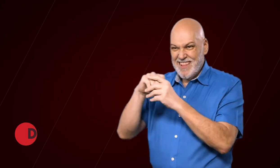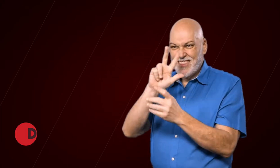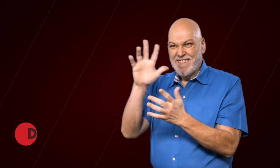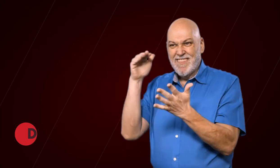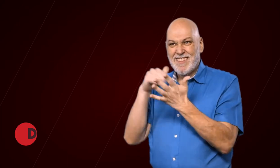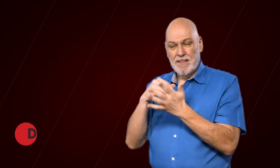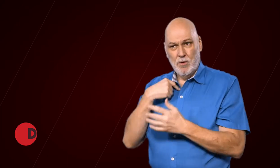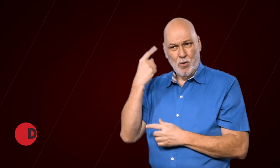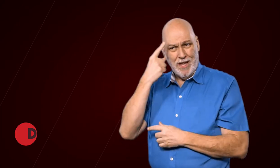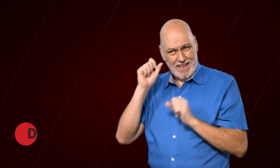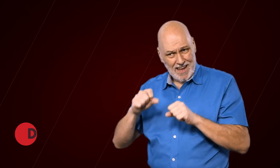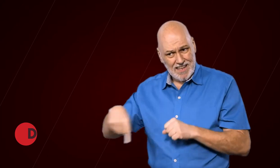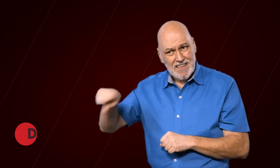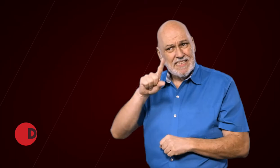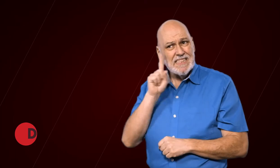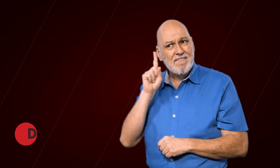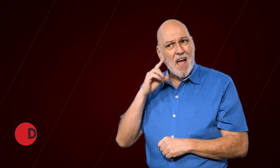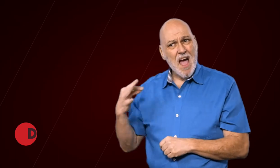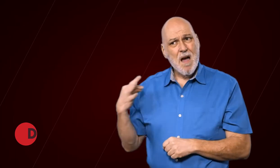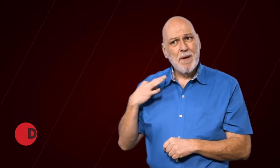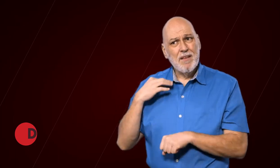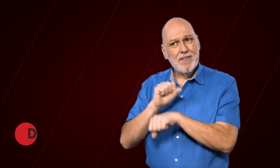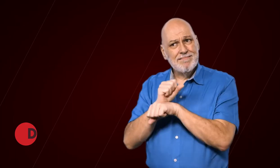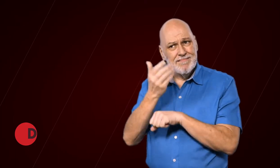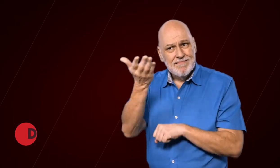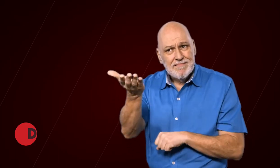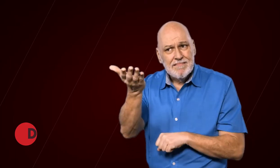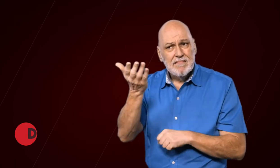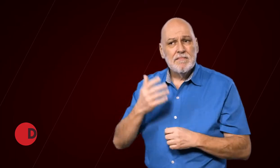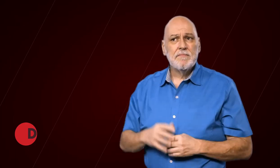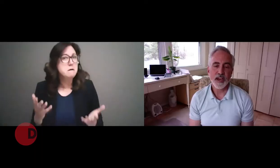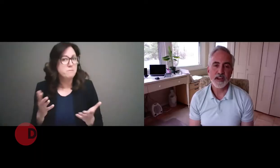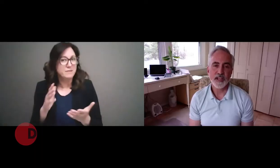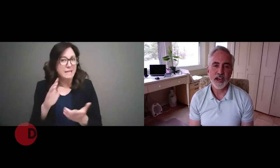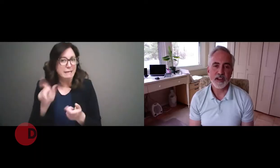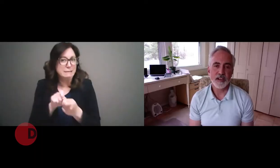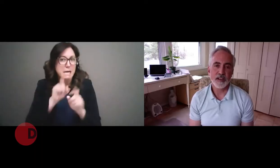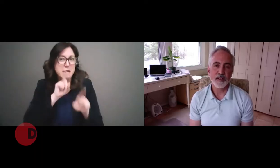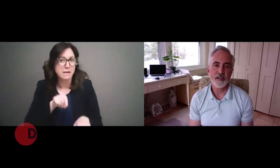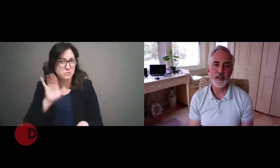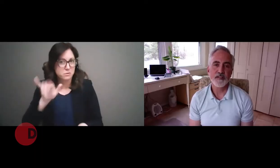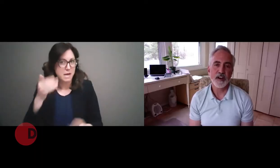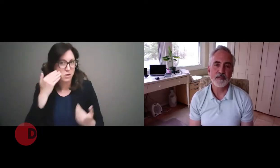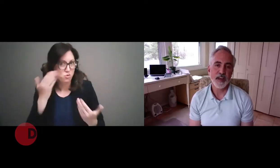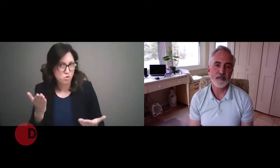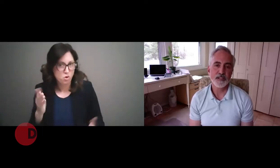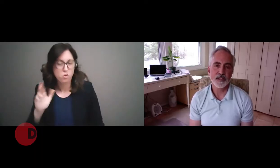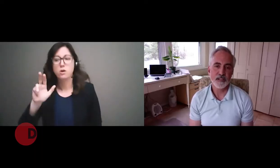Can Deaf people apply? [Geoff]: Exact answer to this,